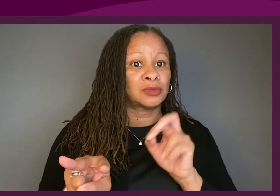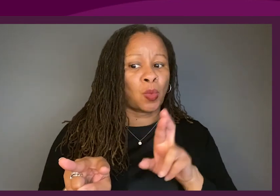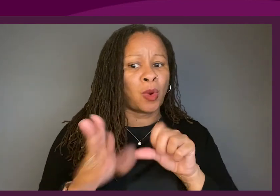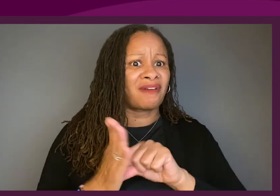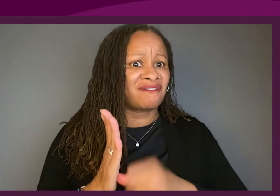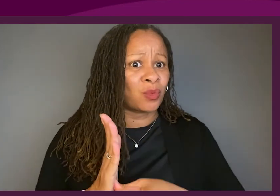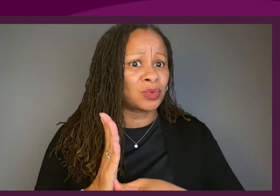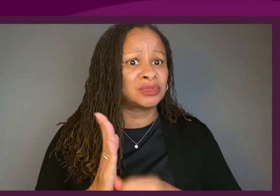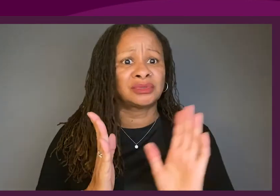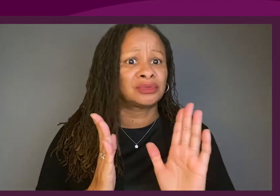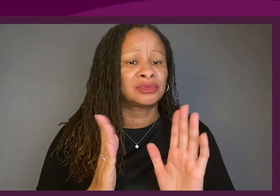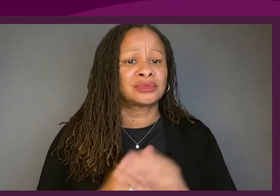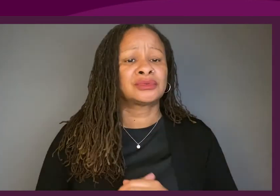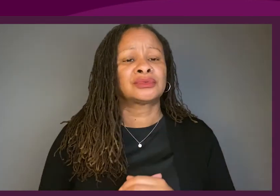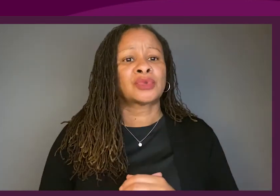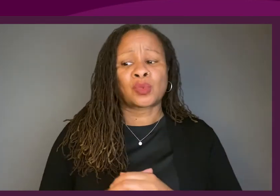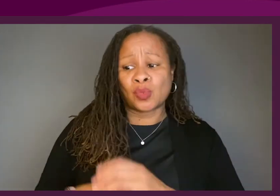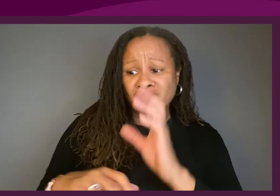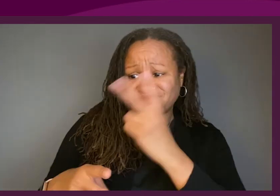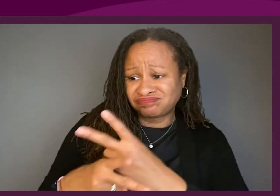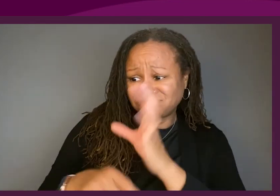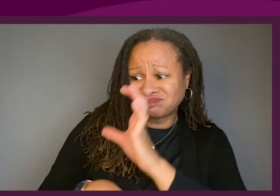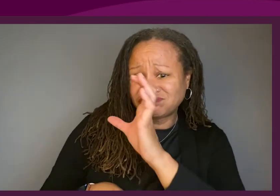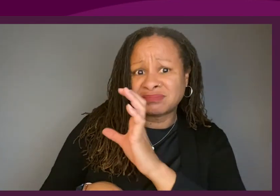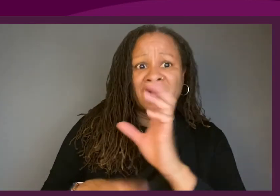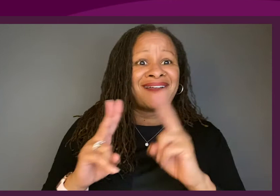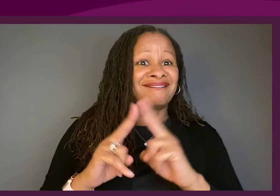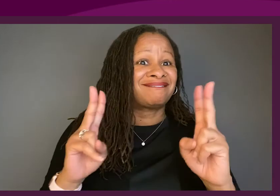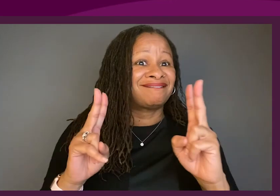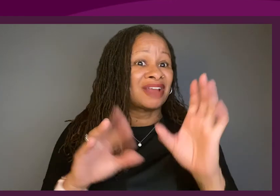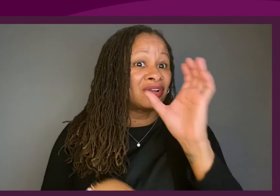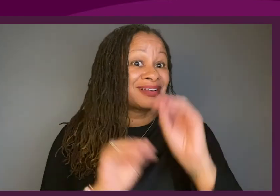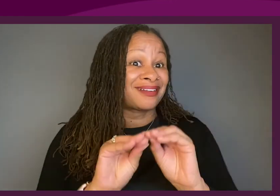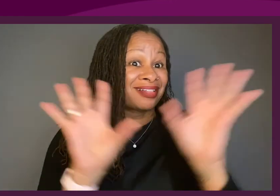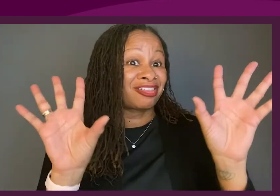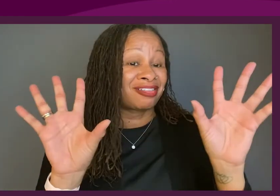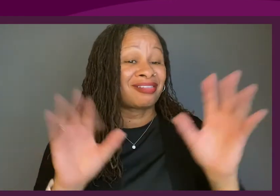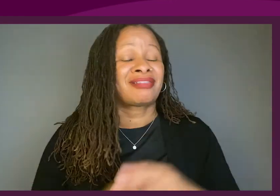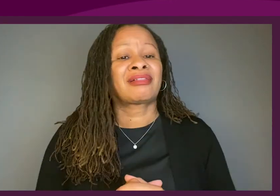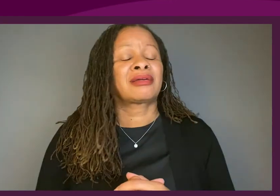based on their disability, given the fact that there are no waivers to those protections